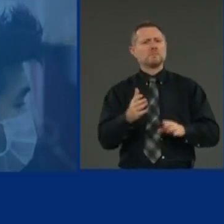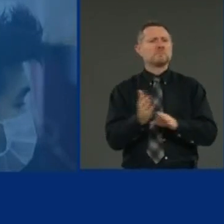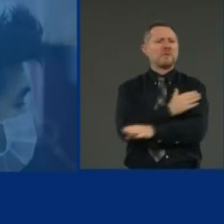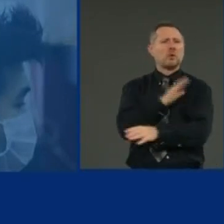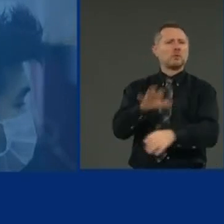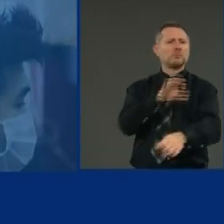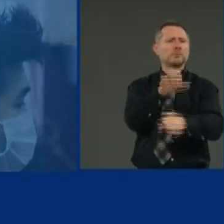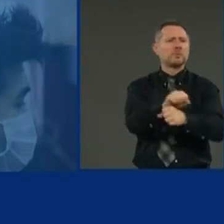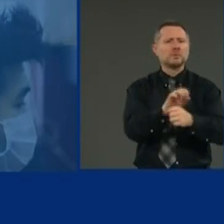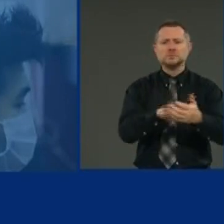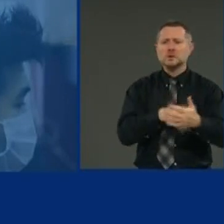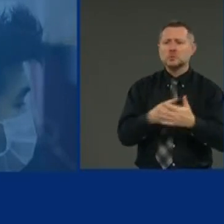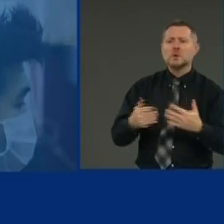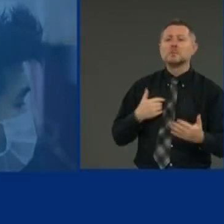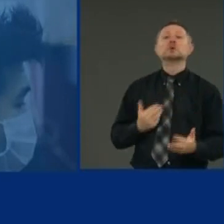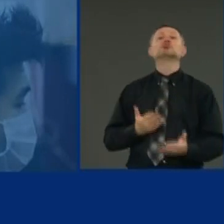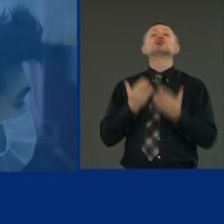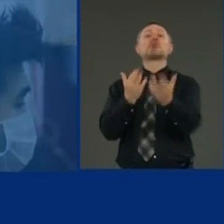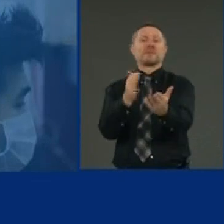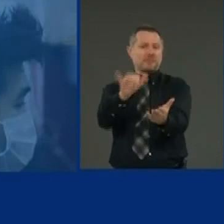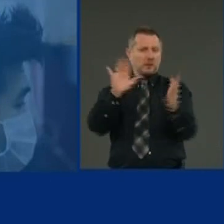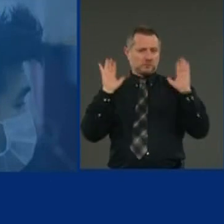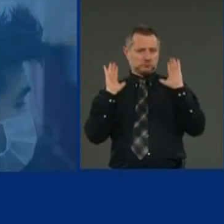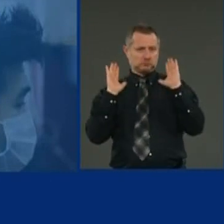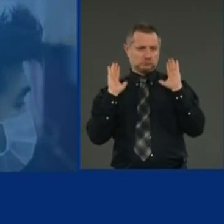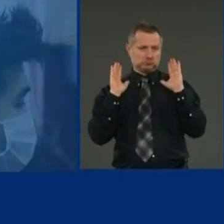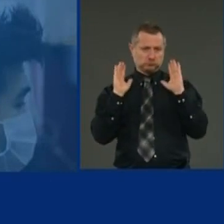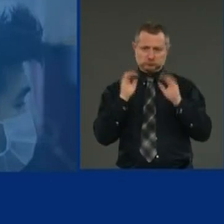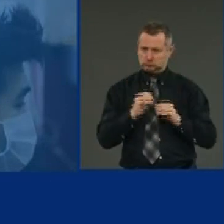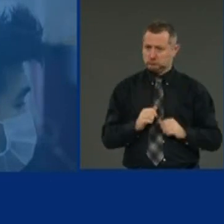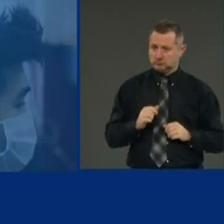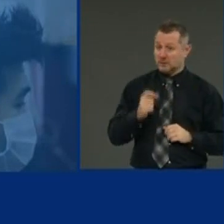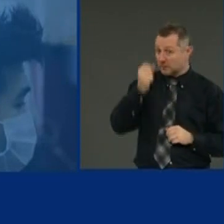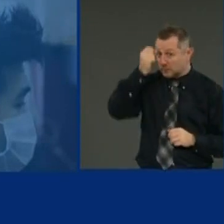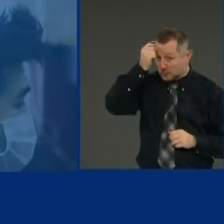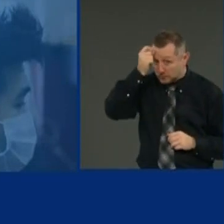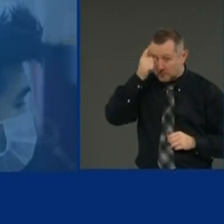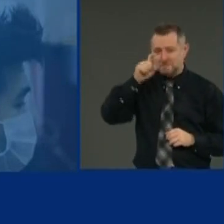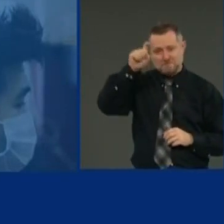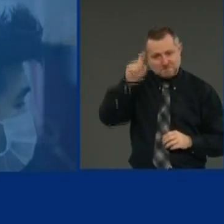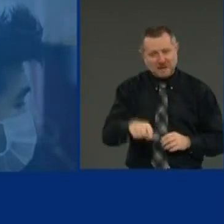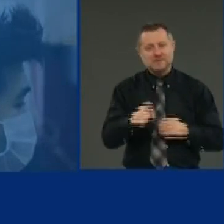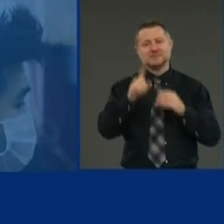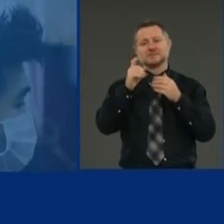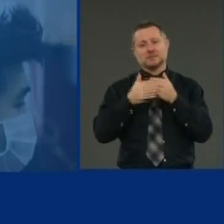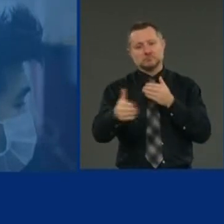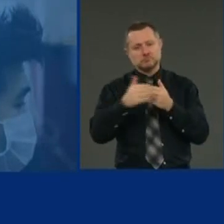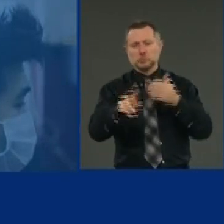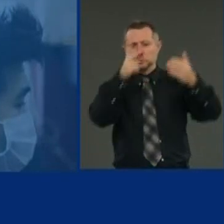IN THE HAIR SALON IF THEY HAD A TEST BEFORE YOU USE THEIR SERVICES.